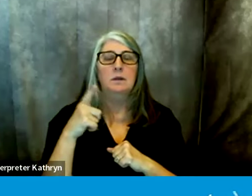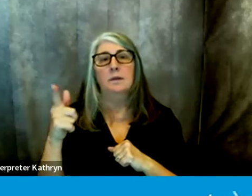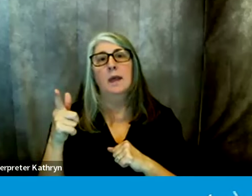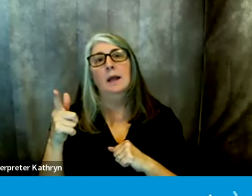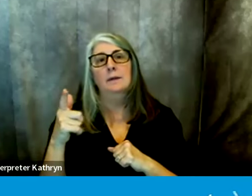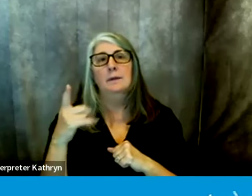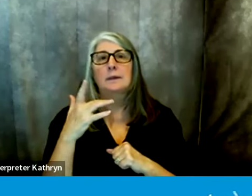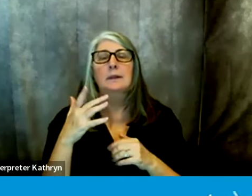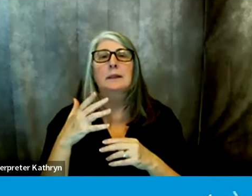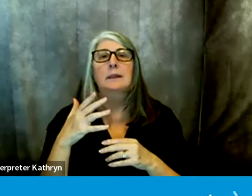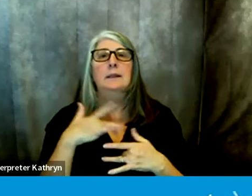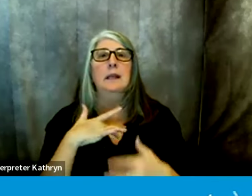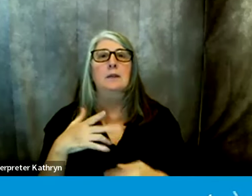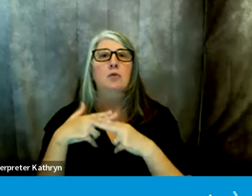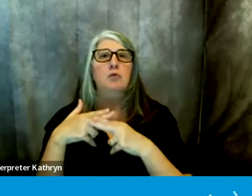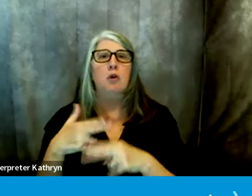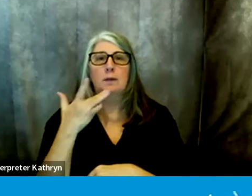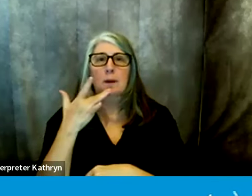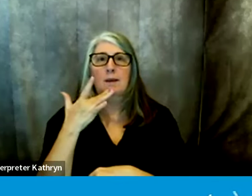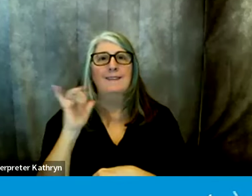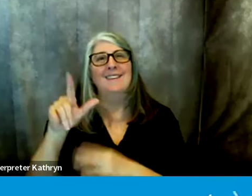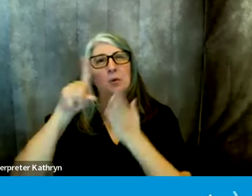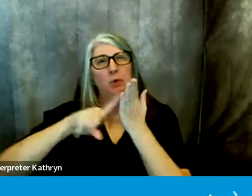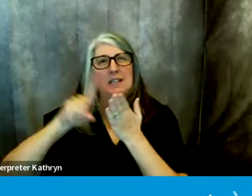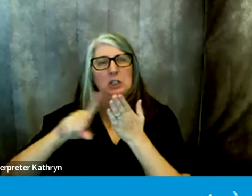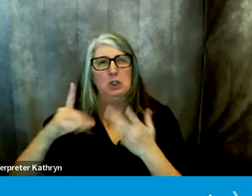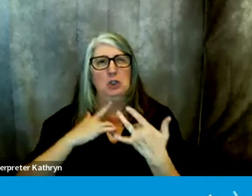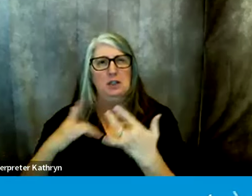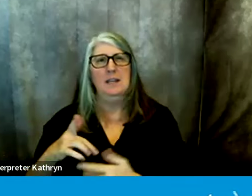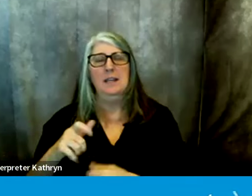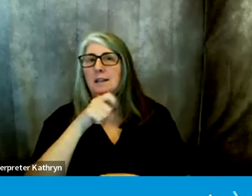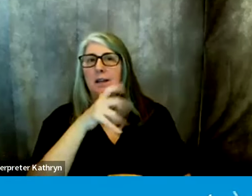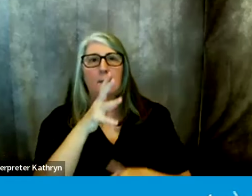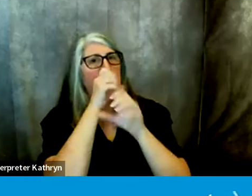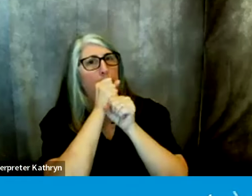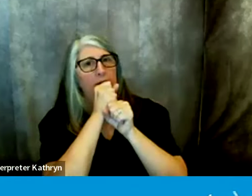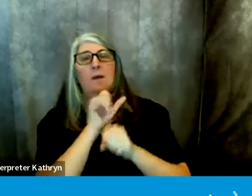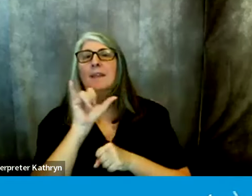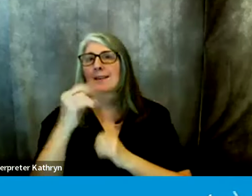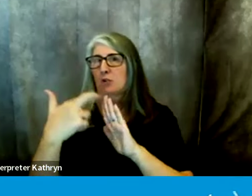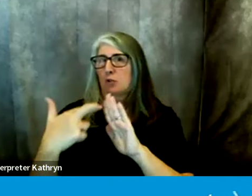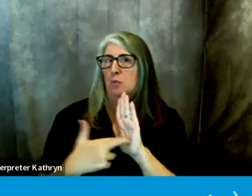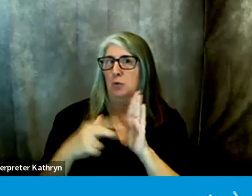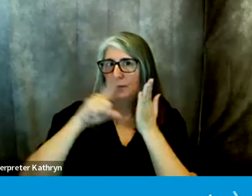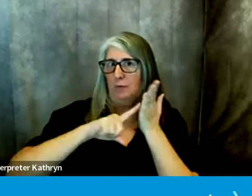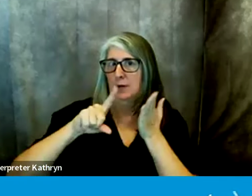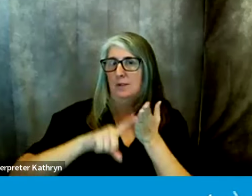So that is a research thing. That's not anything that’s being withheld, it's just that is the rules of research. It has to be that way.